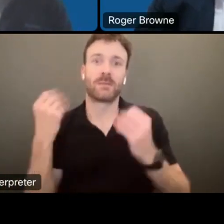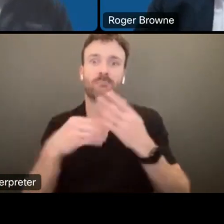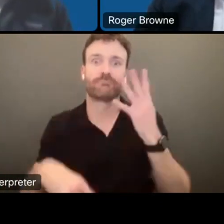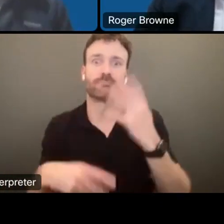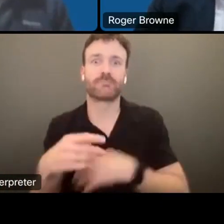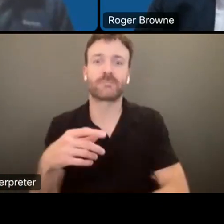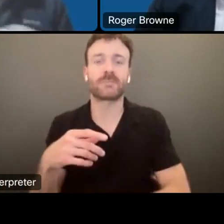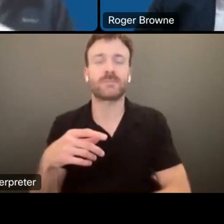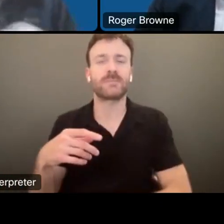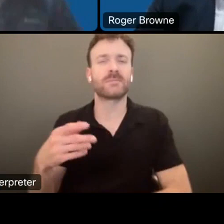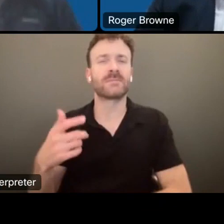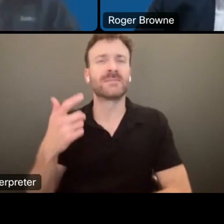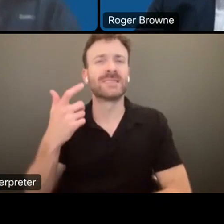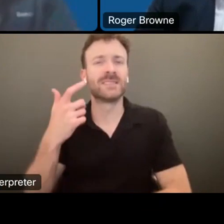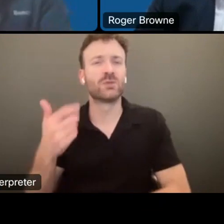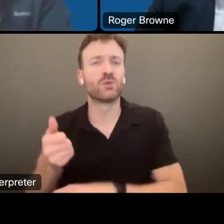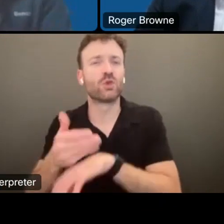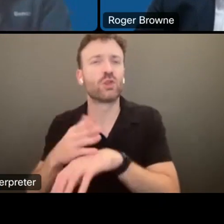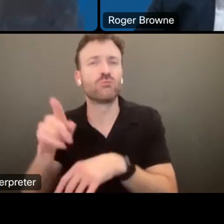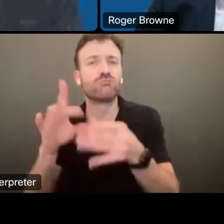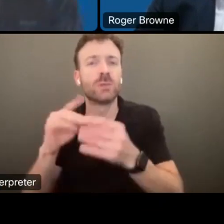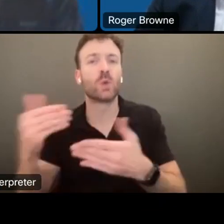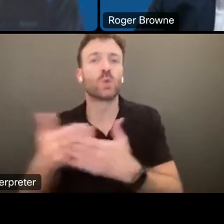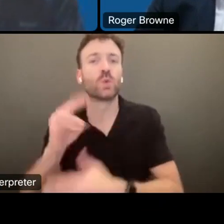It was brought up earlier, this new website that you're working on or troubleshooting